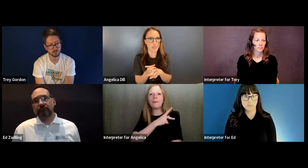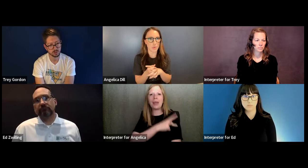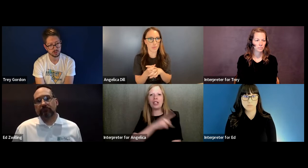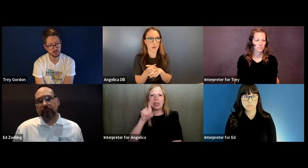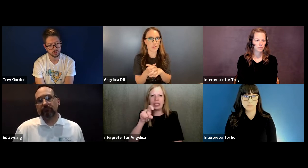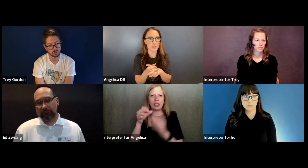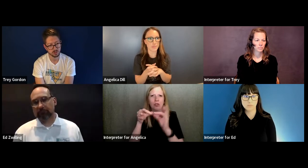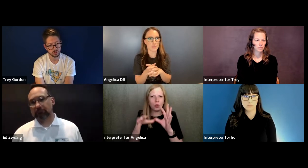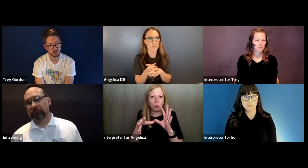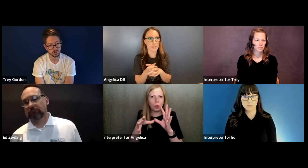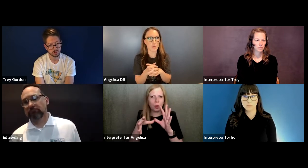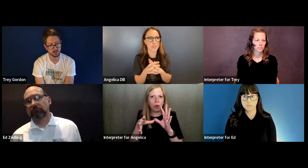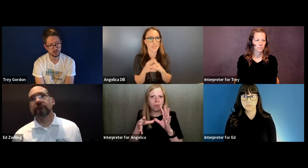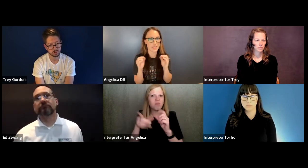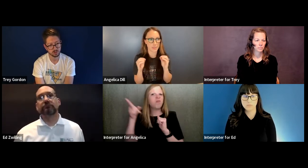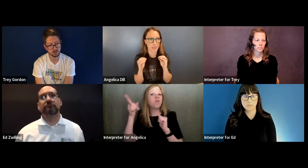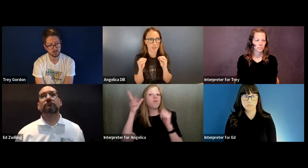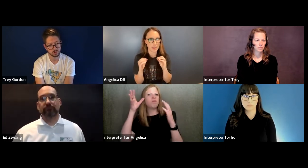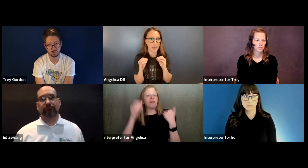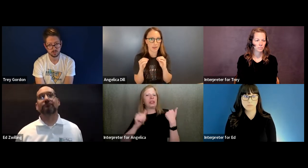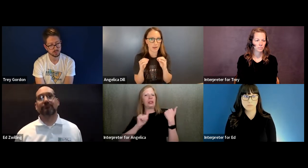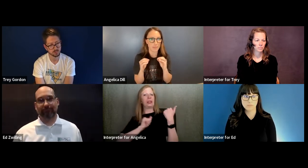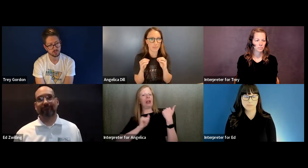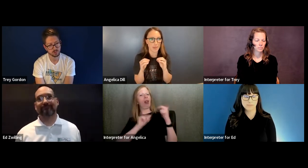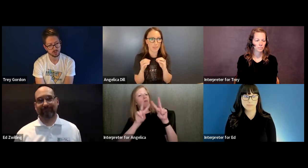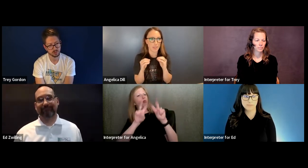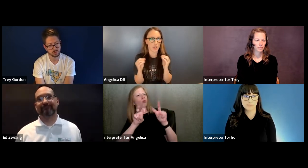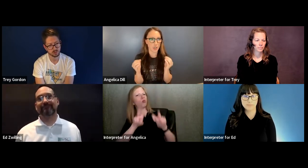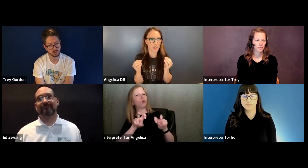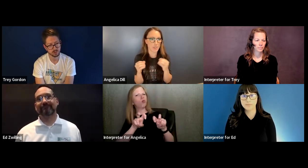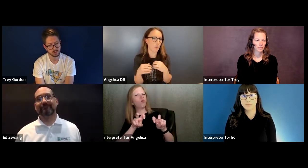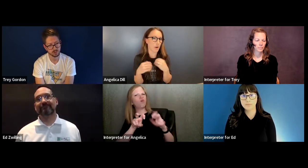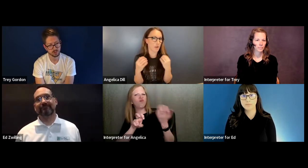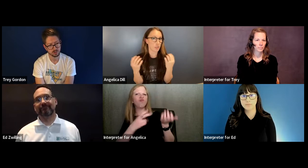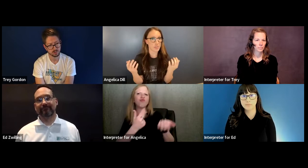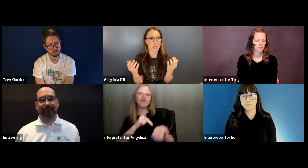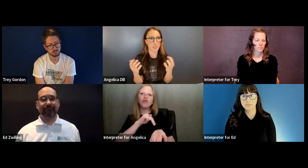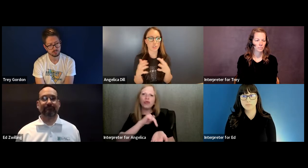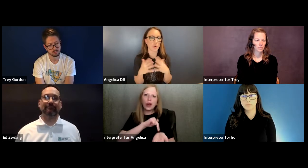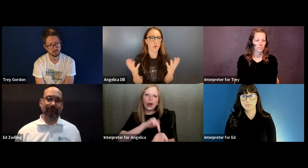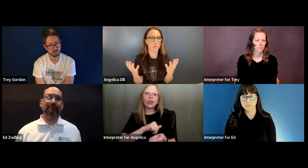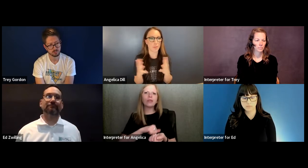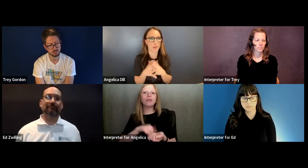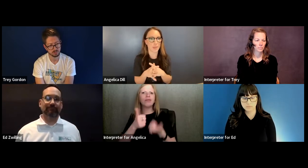so their self-assessment um maybe a nurse or a nurse manager or whoever it might be